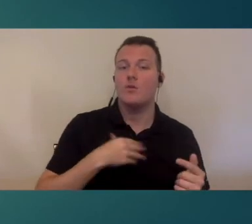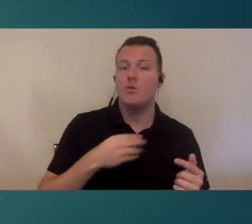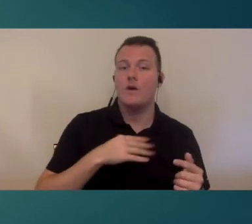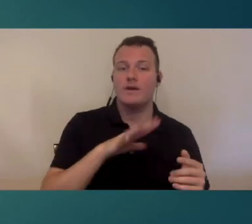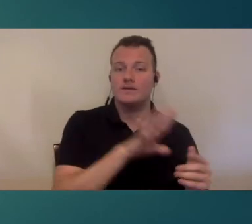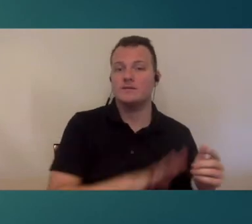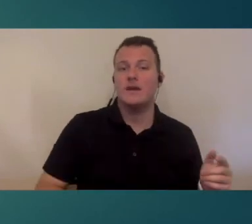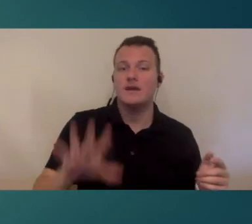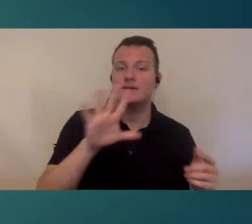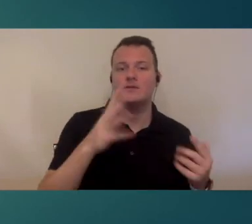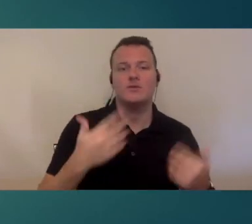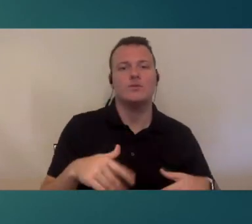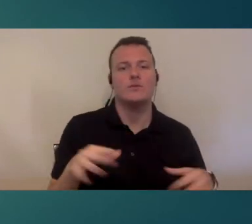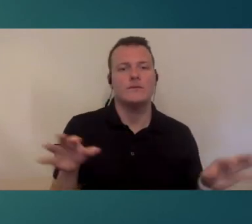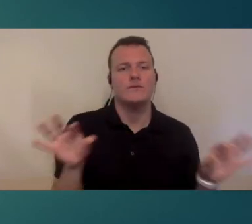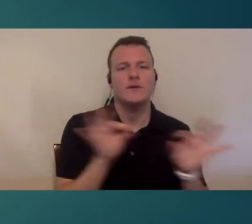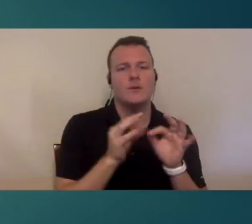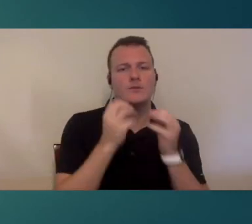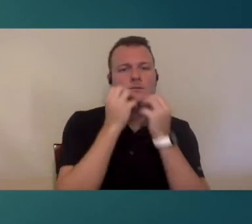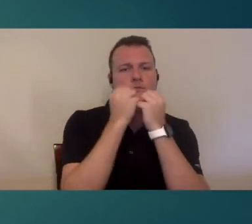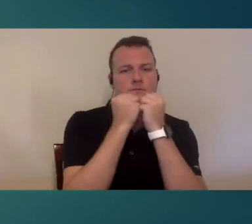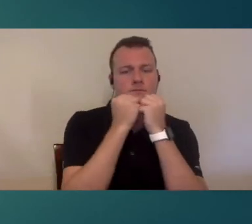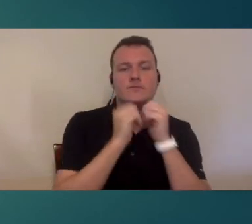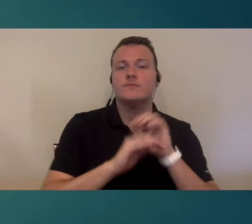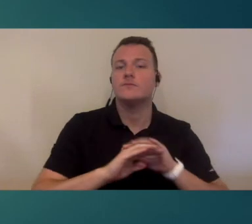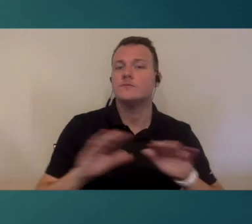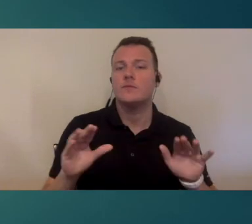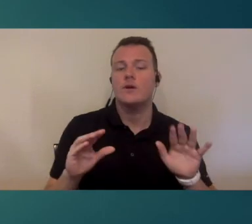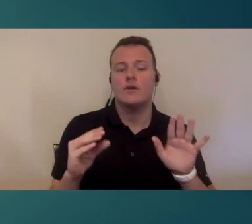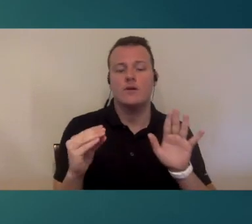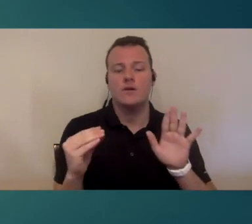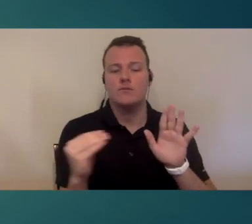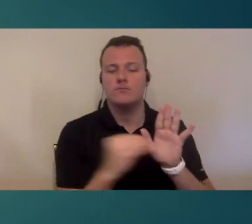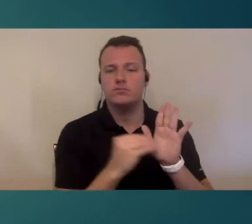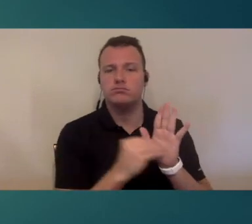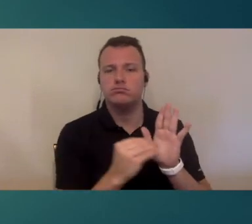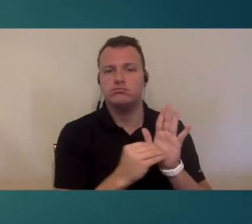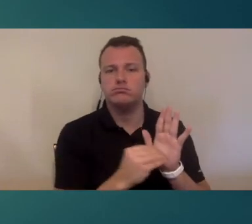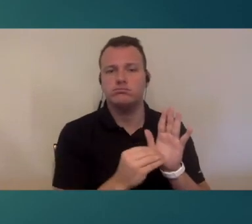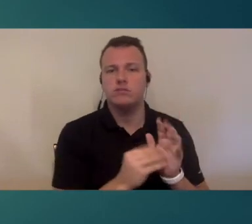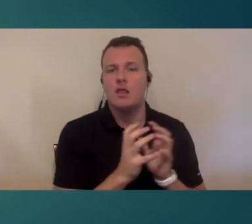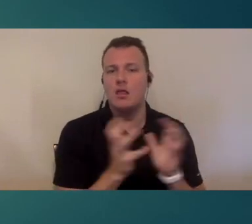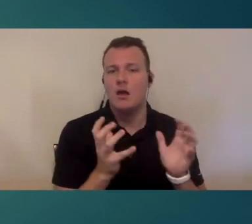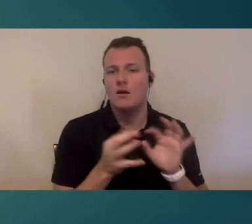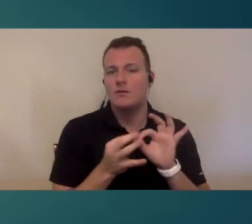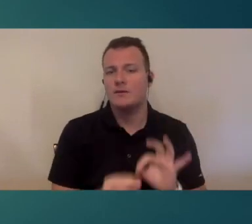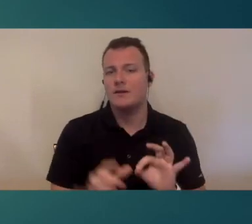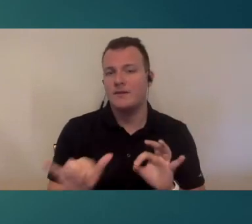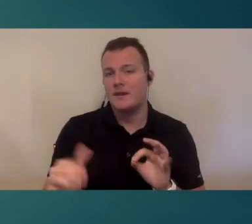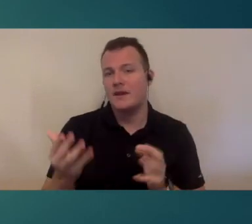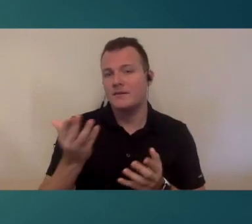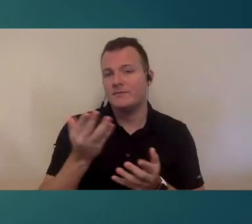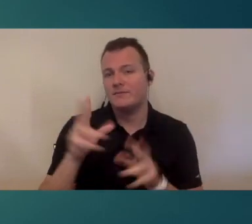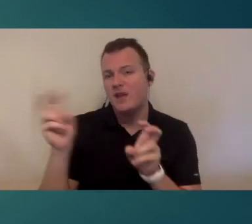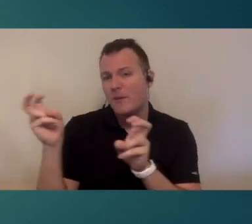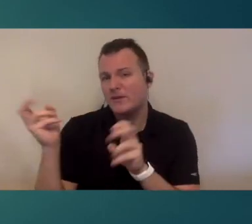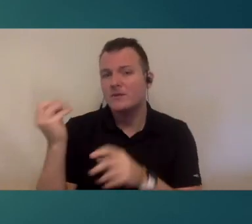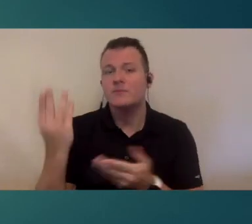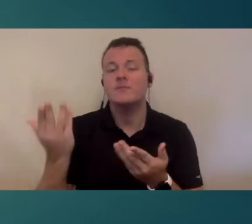really valuable, so don't take up a lot of space with that piece. Maybe put the